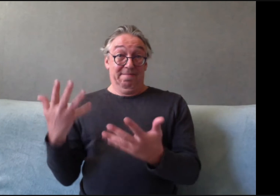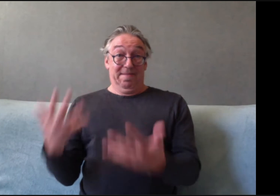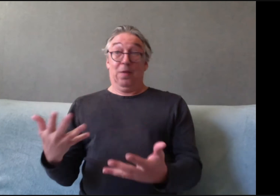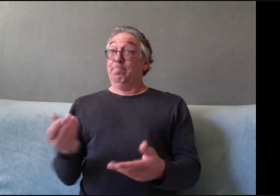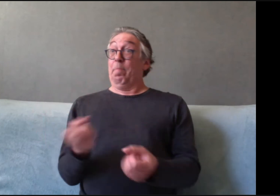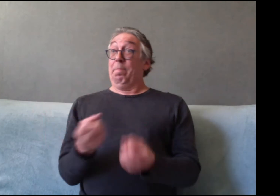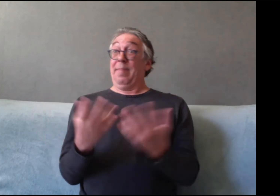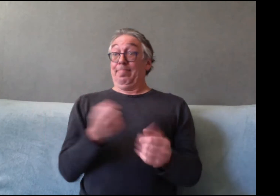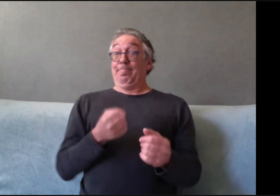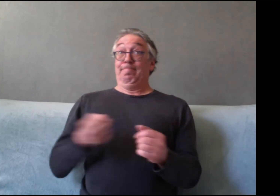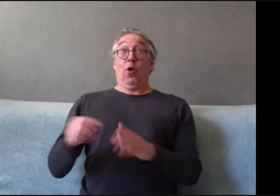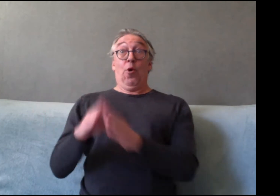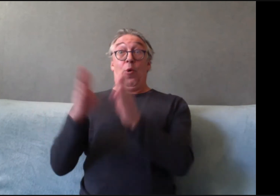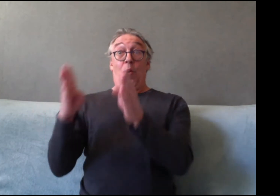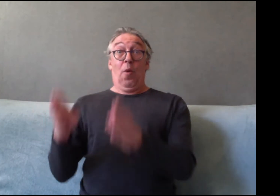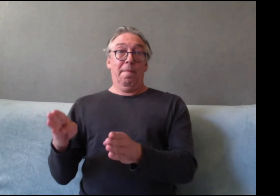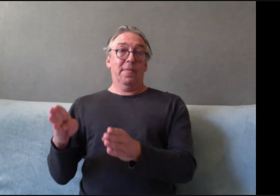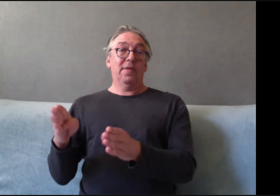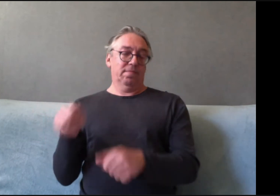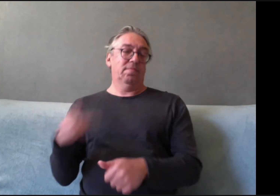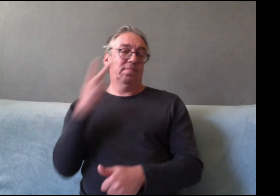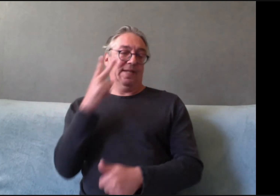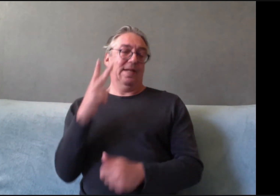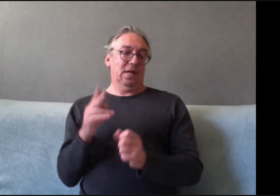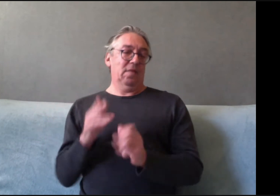because of this confinement measures.